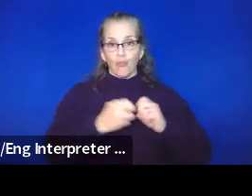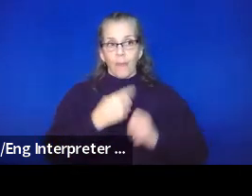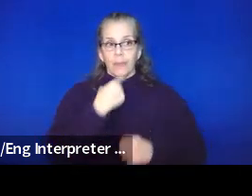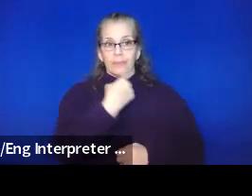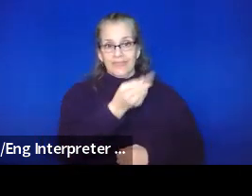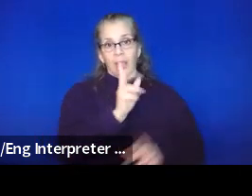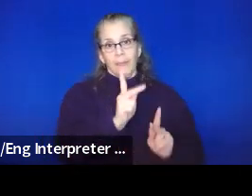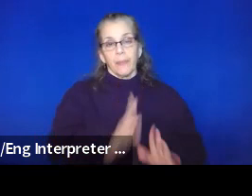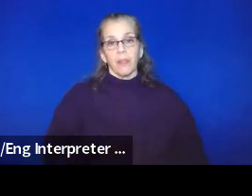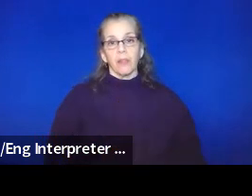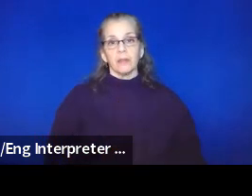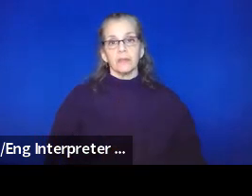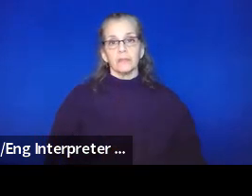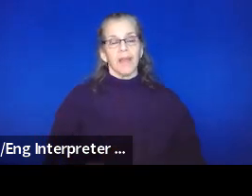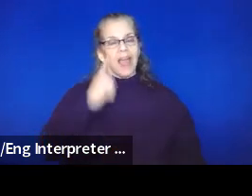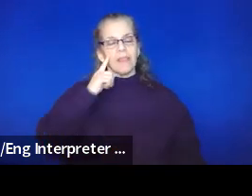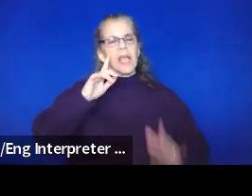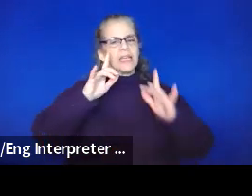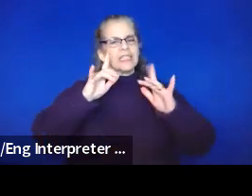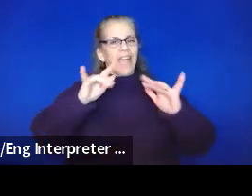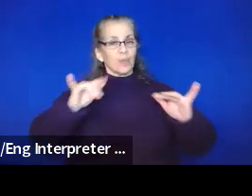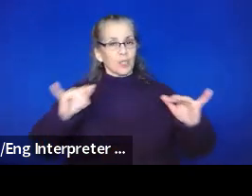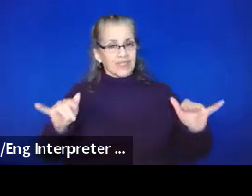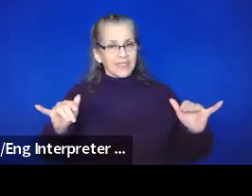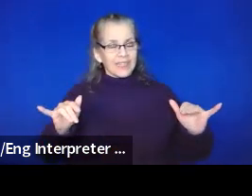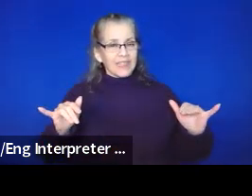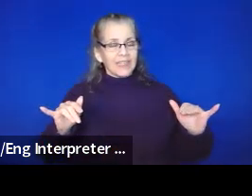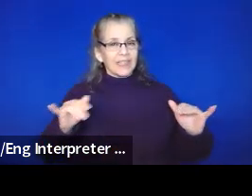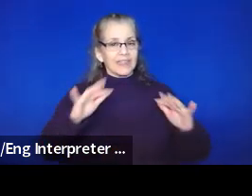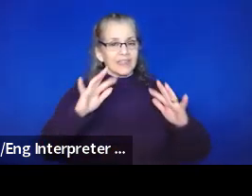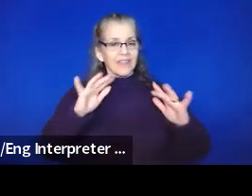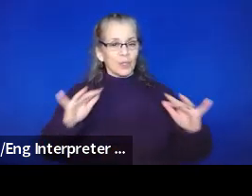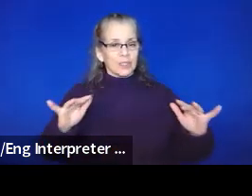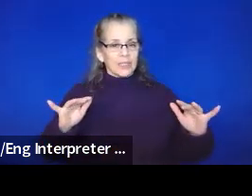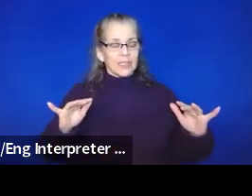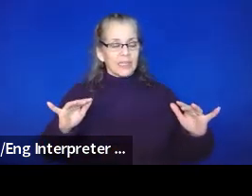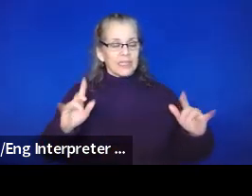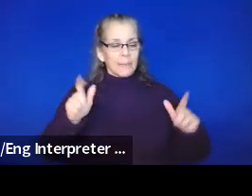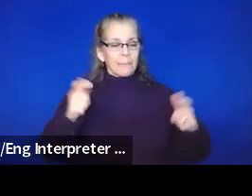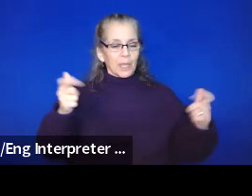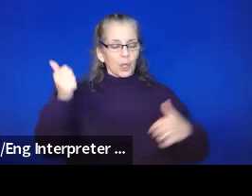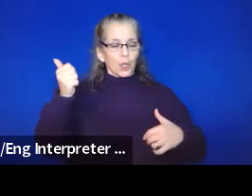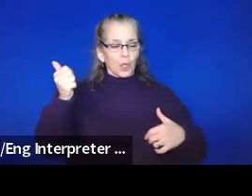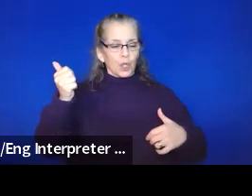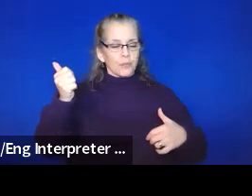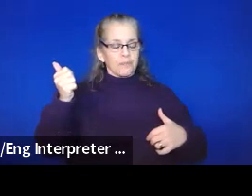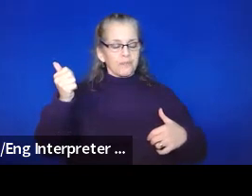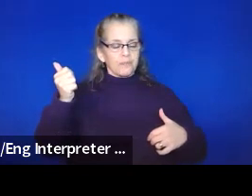I think that diversity is a much bigger... um... the need for diversity and achieving